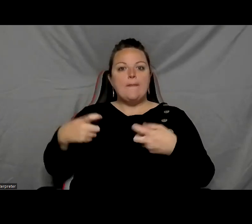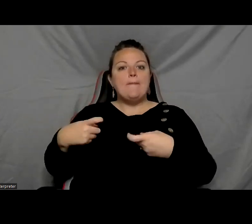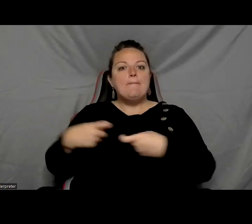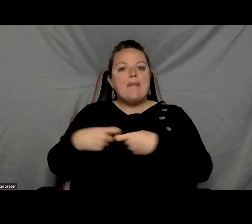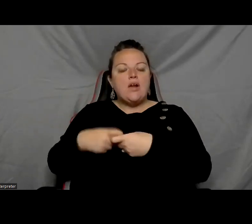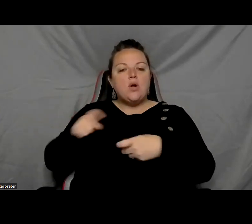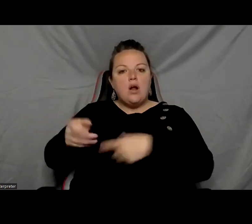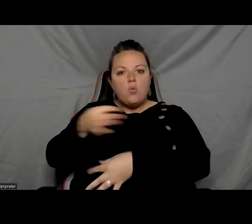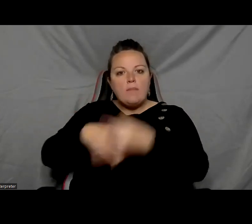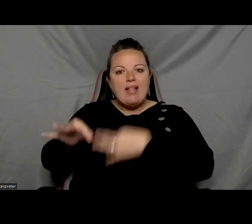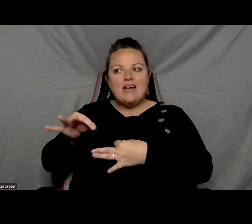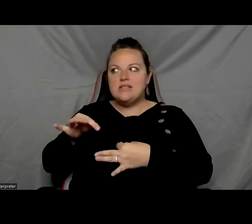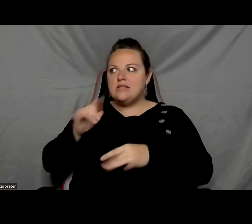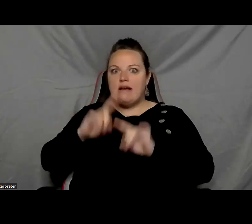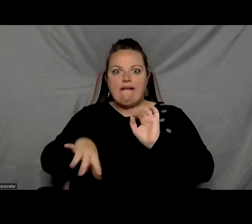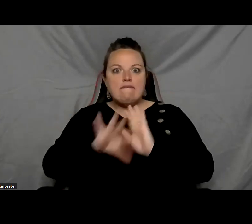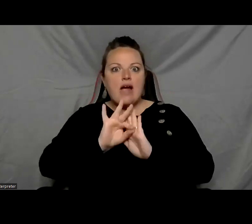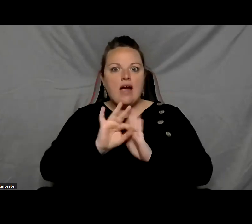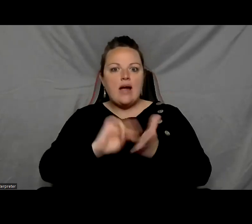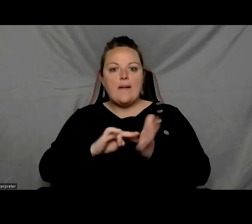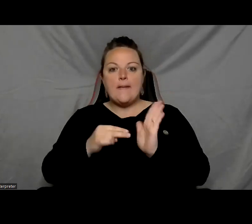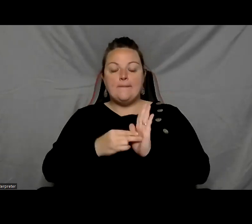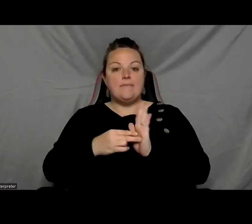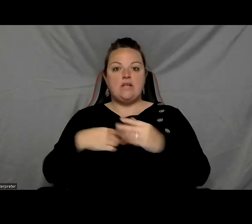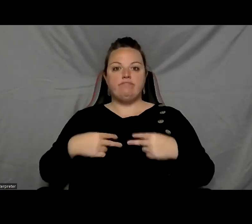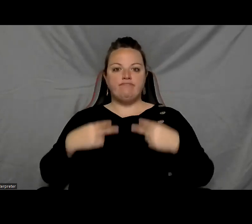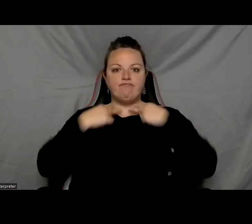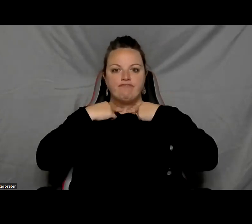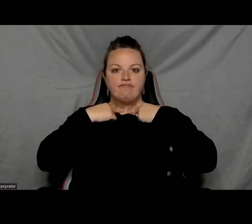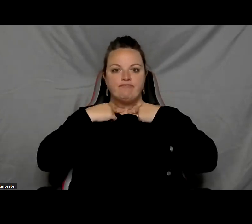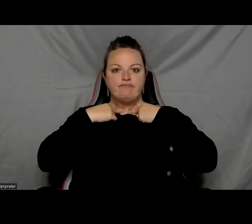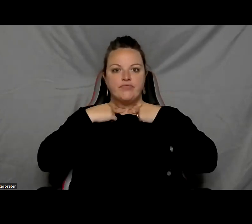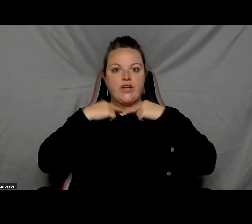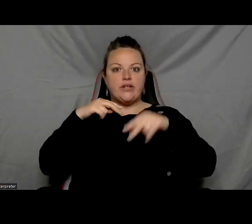it. Now I'm in danger of not being able to go anywhere. I used to be able to get these